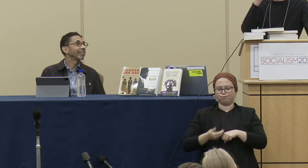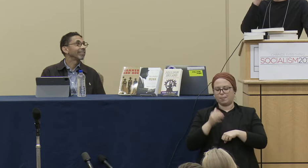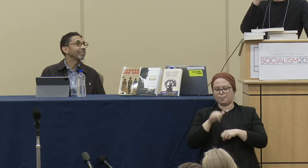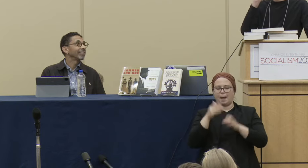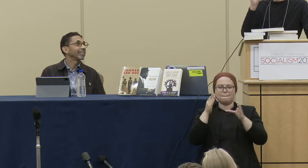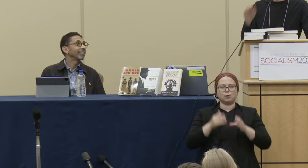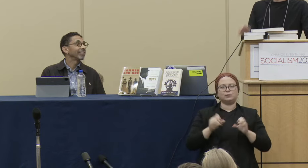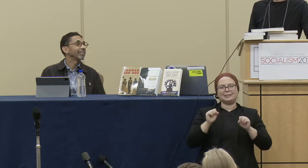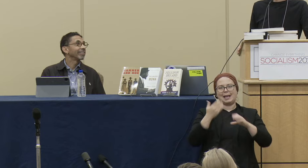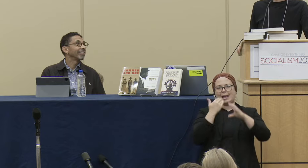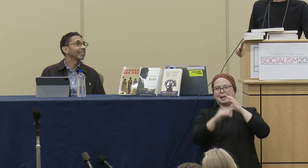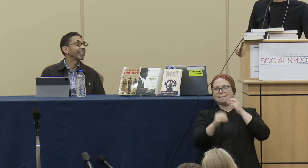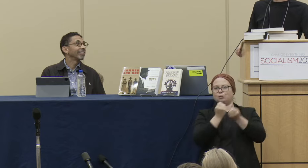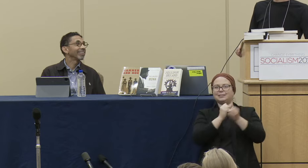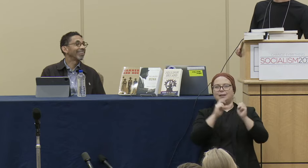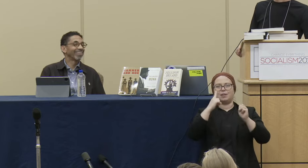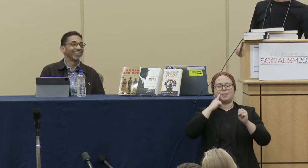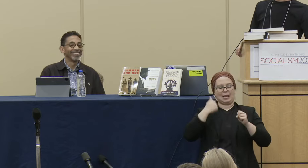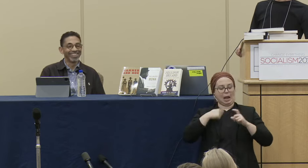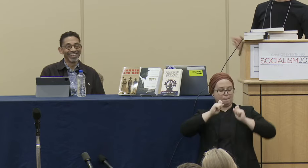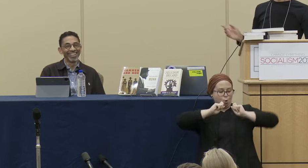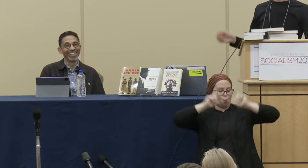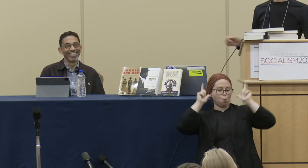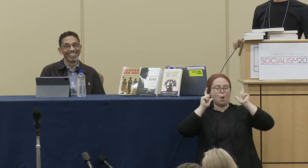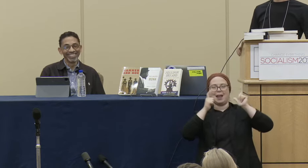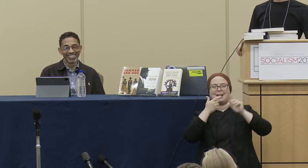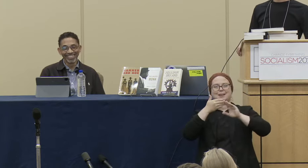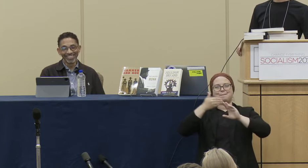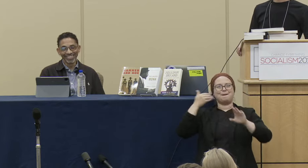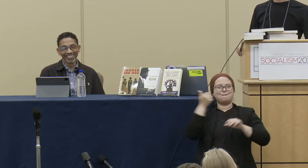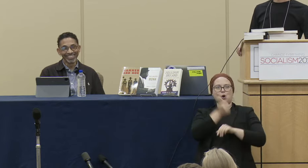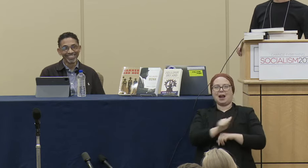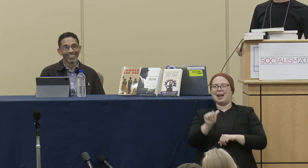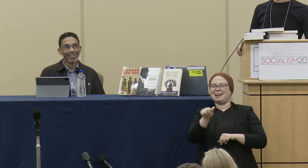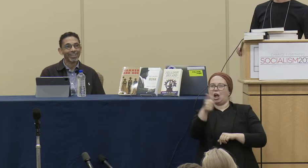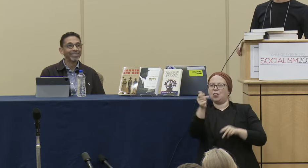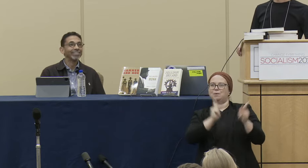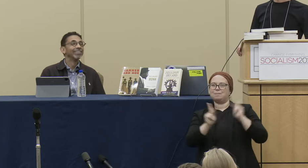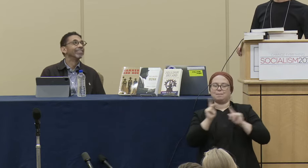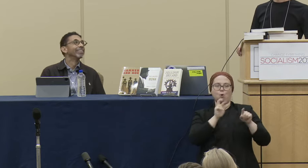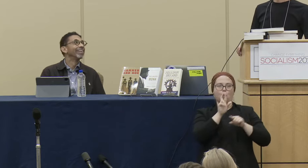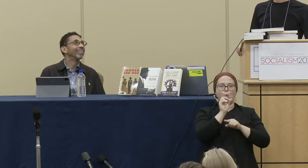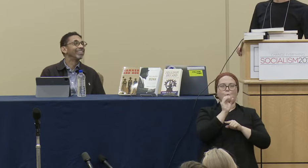the morning, used to being that person sending an email safely